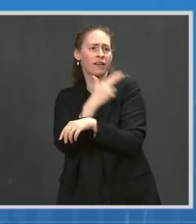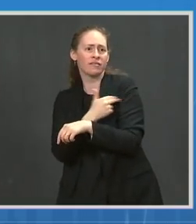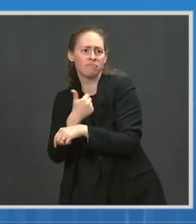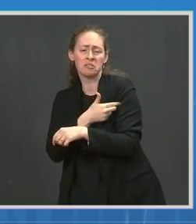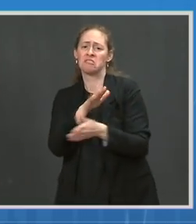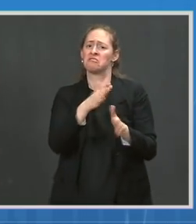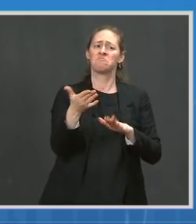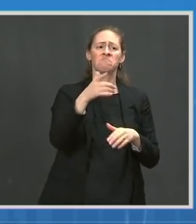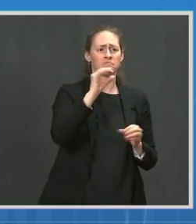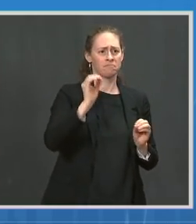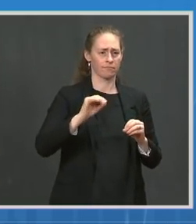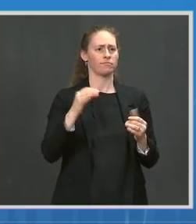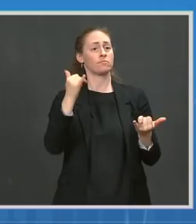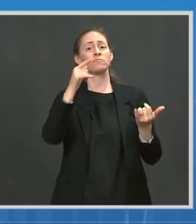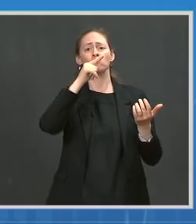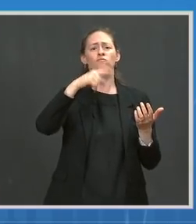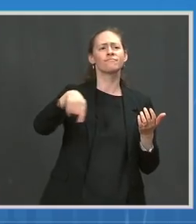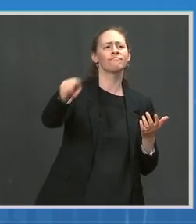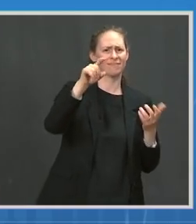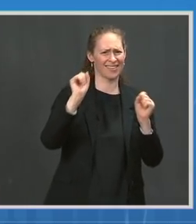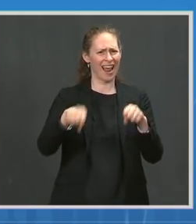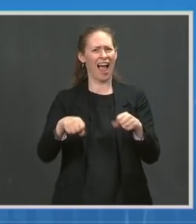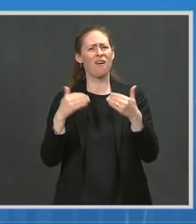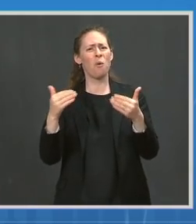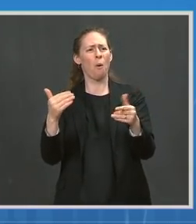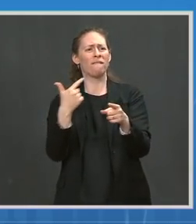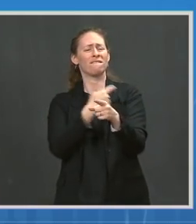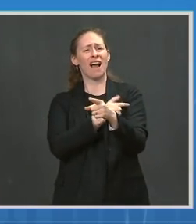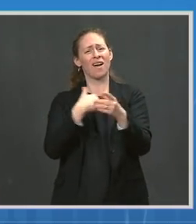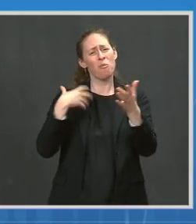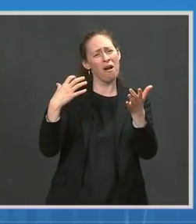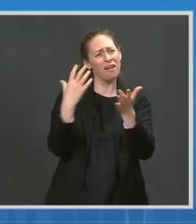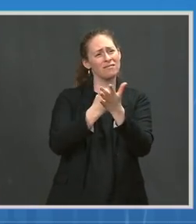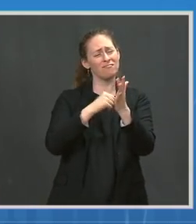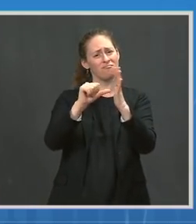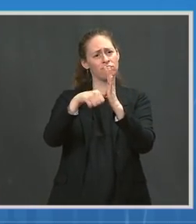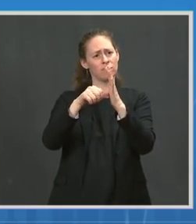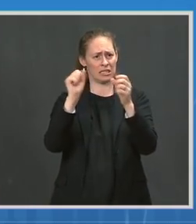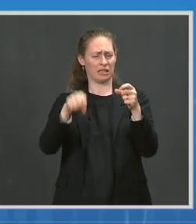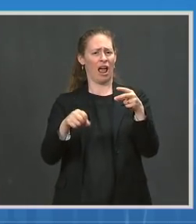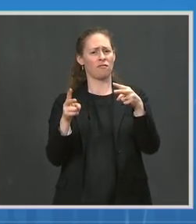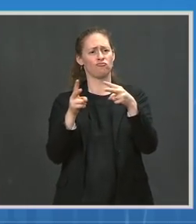to get vaccinated, I want to again point out two really encouraging pieces of data.